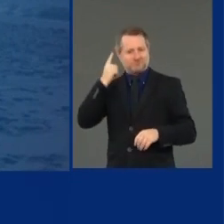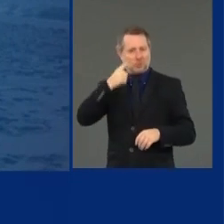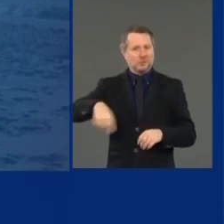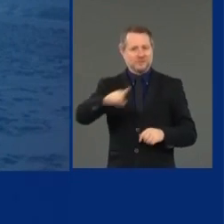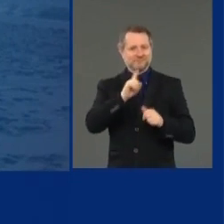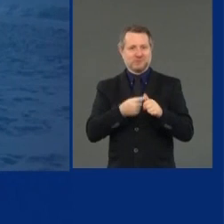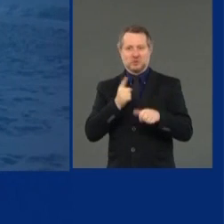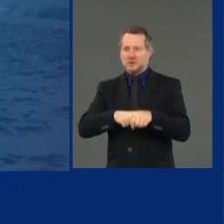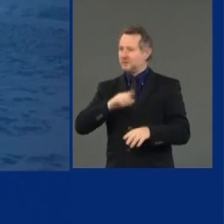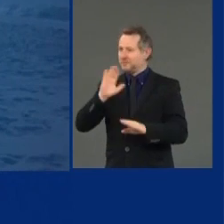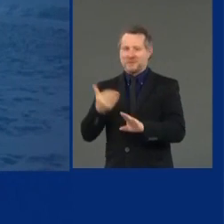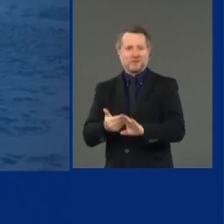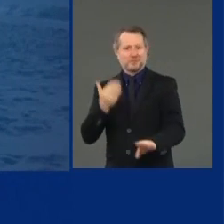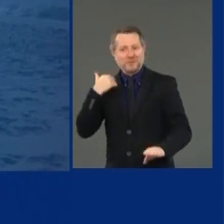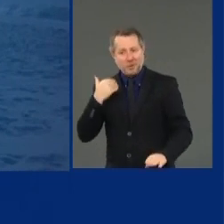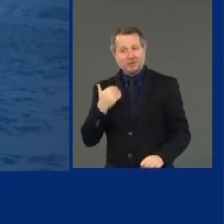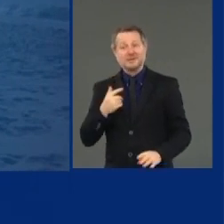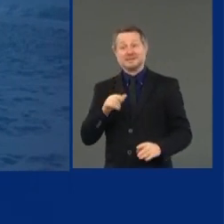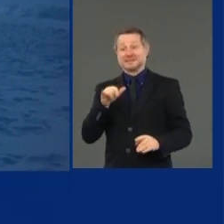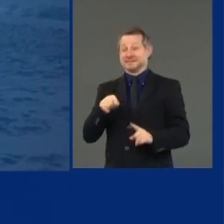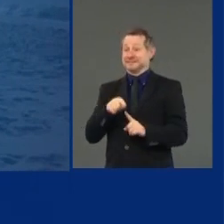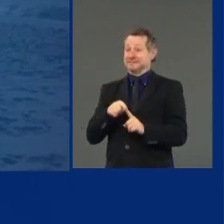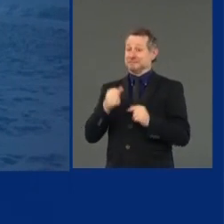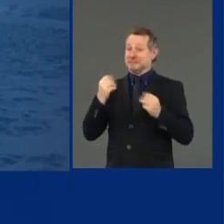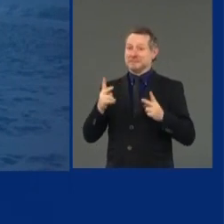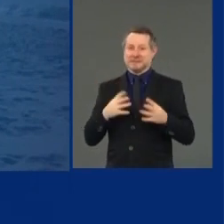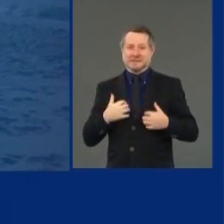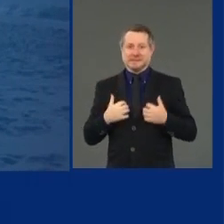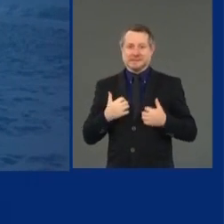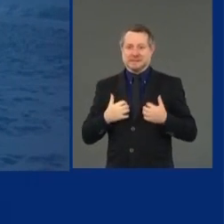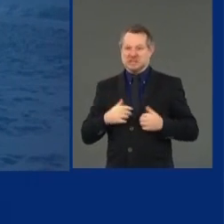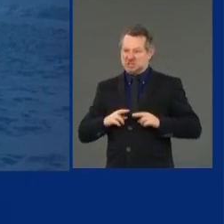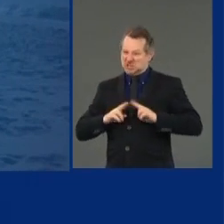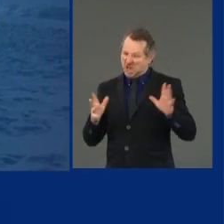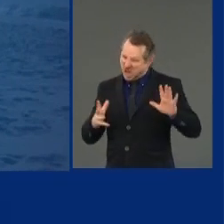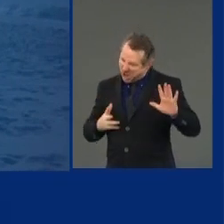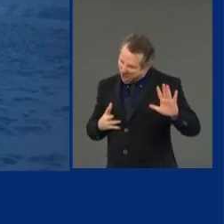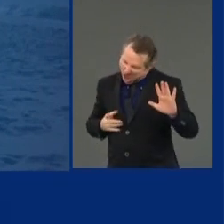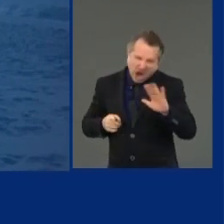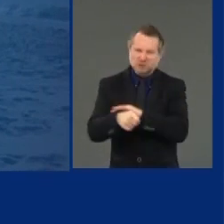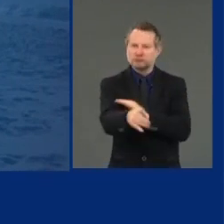AGAIN, THIS IS A FIRST TIME FOR